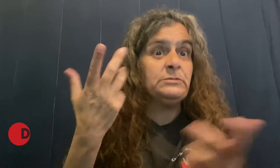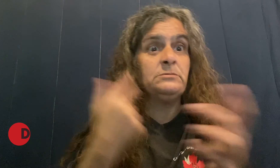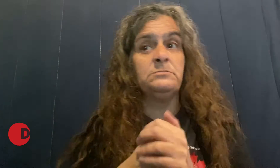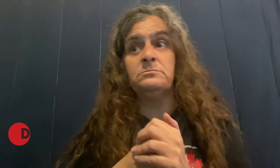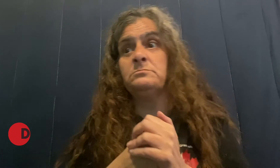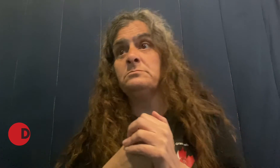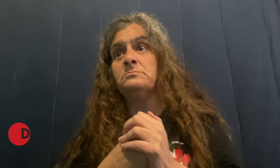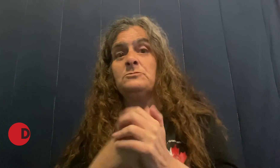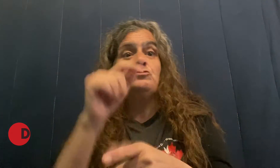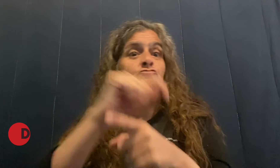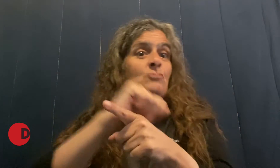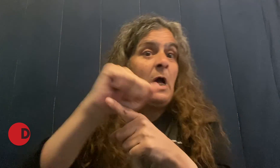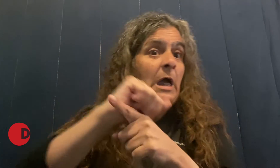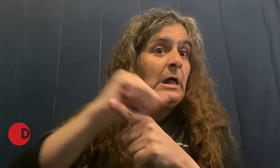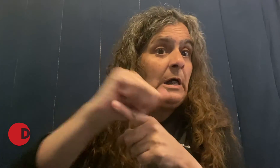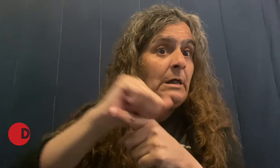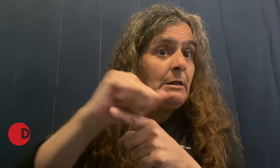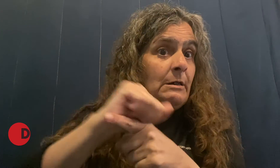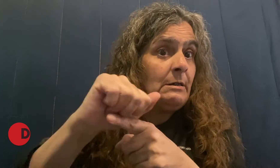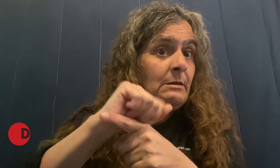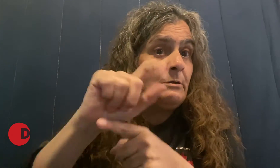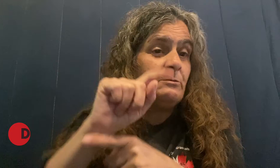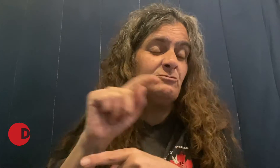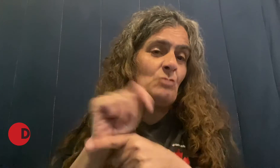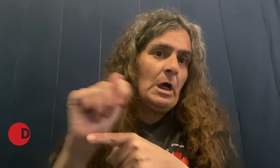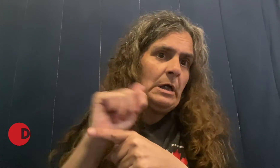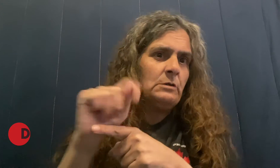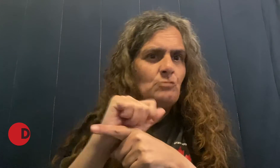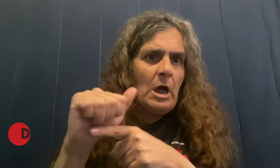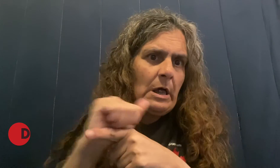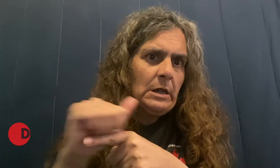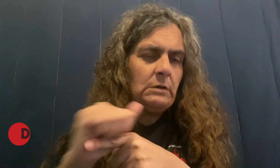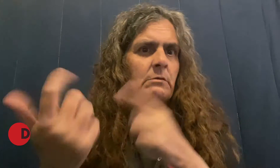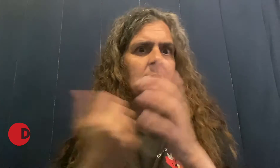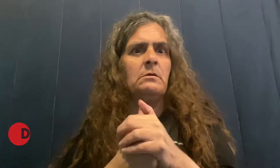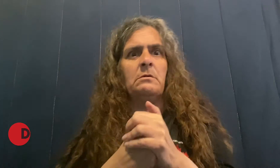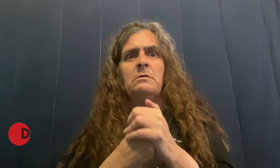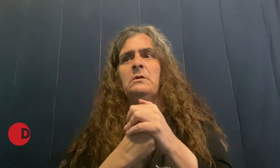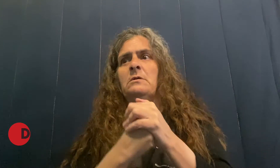making sure the workplace hires interpreters for interviews,